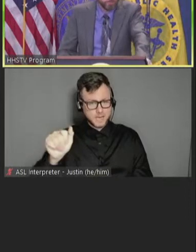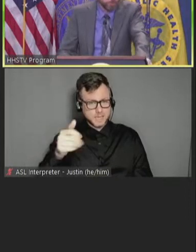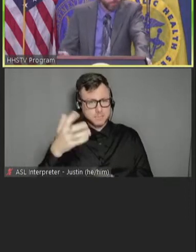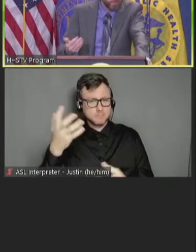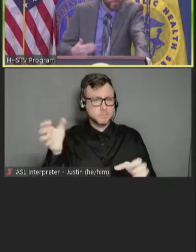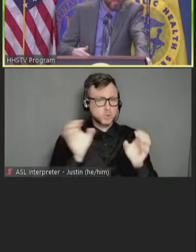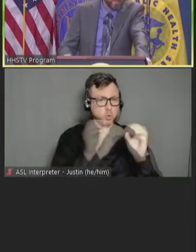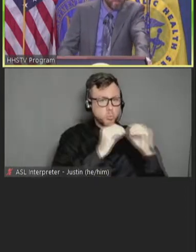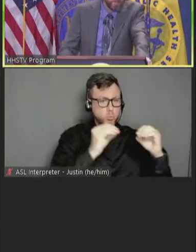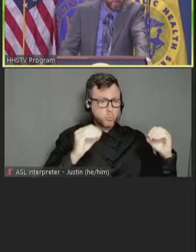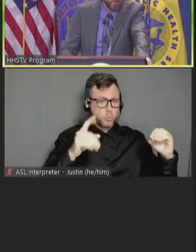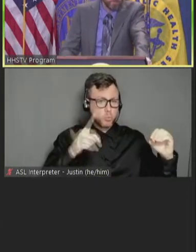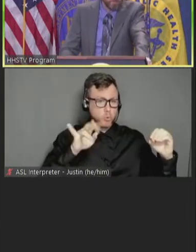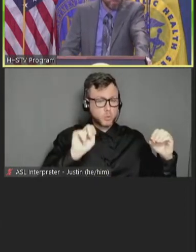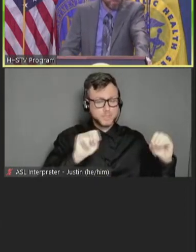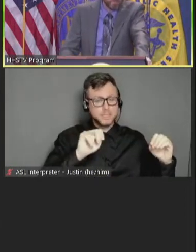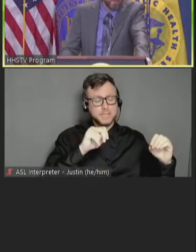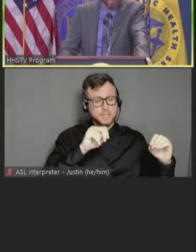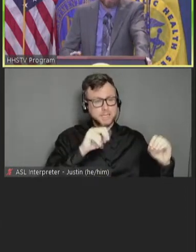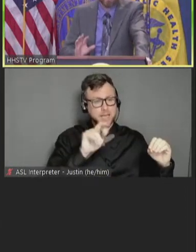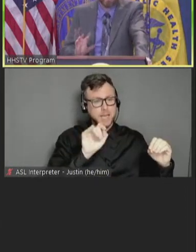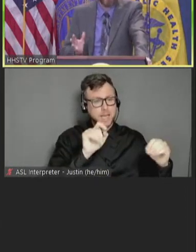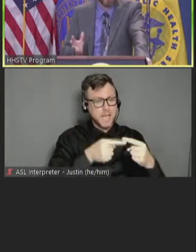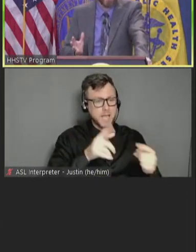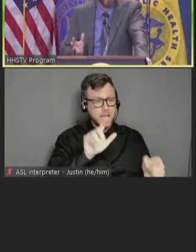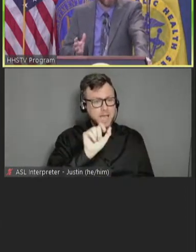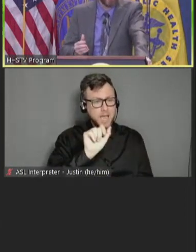But what we've found in our program, is that that's not the case. In fact,